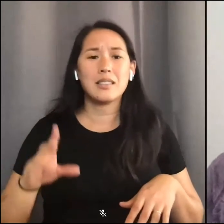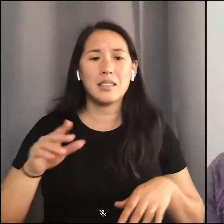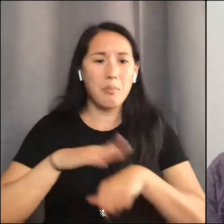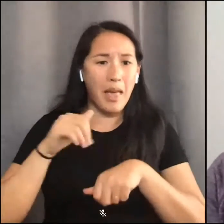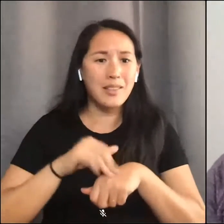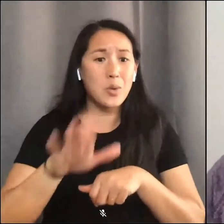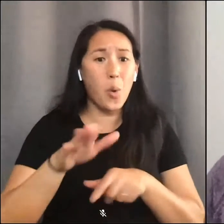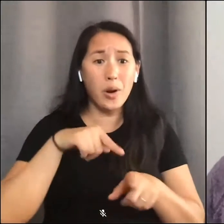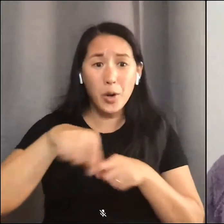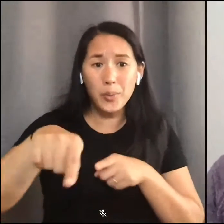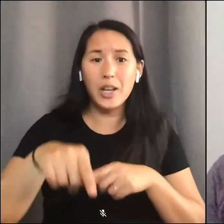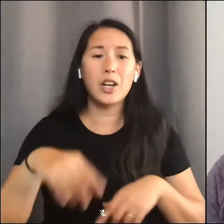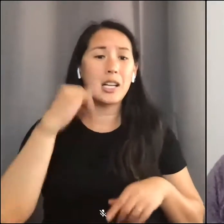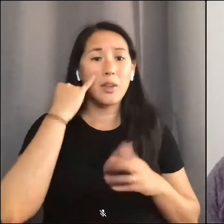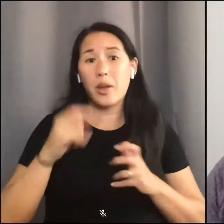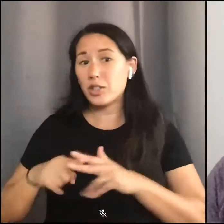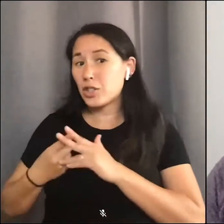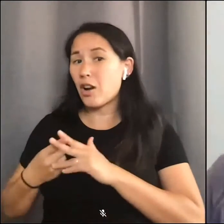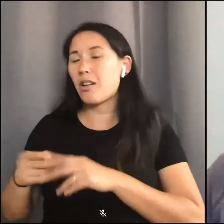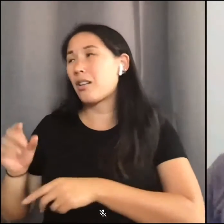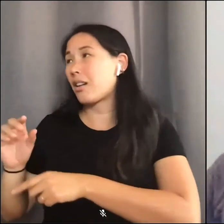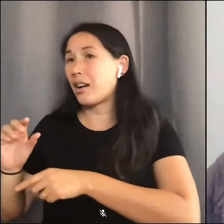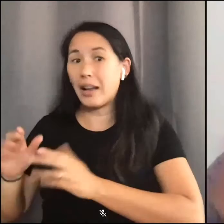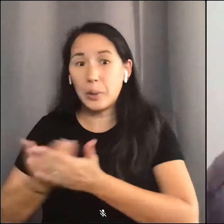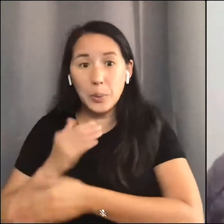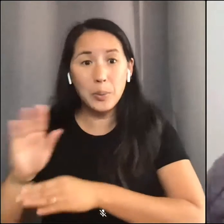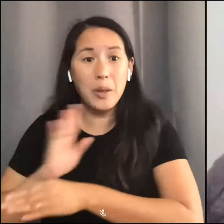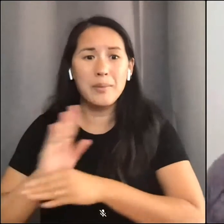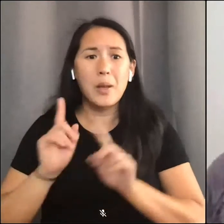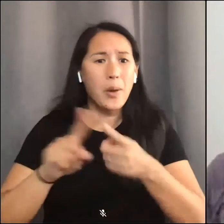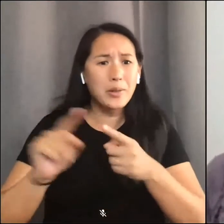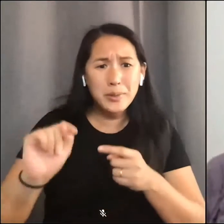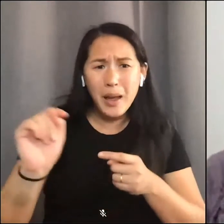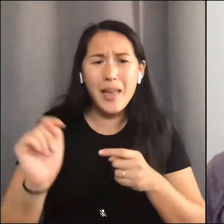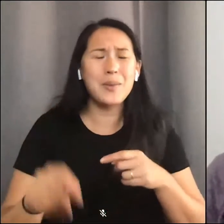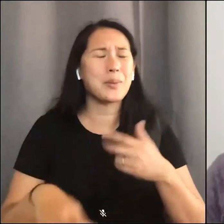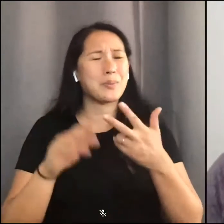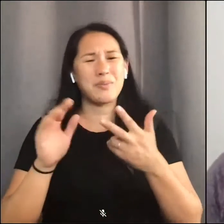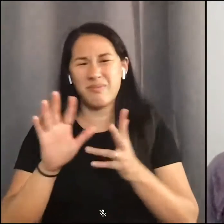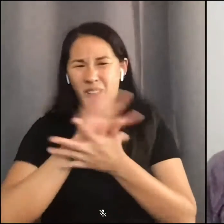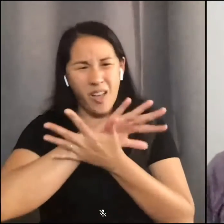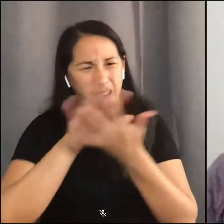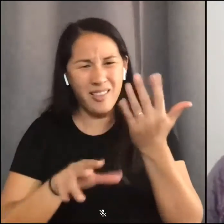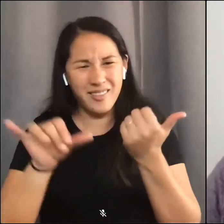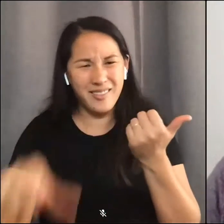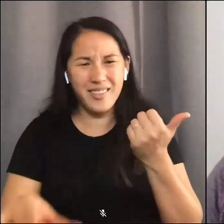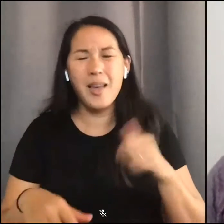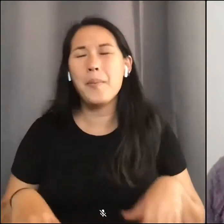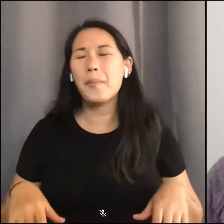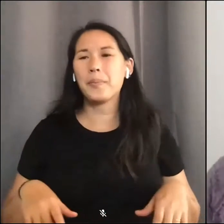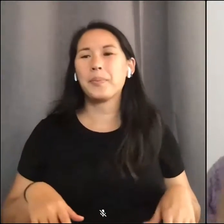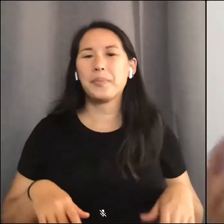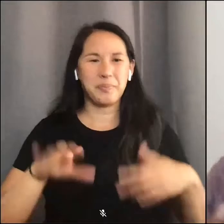if you want to start a side hustle going to the bathroom um all those things um and and and so